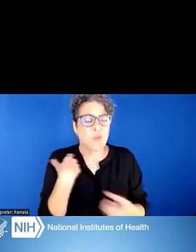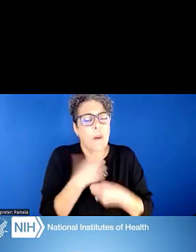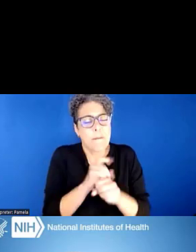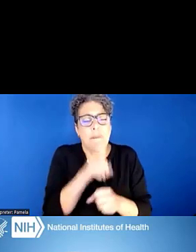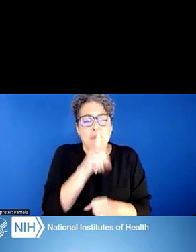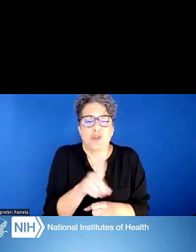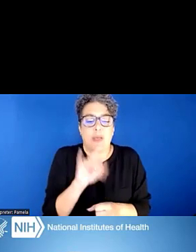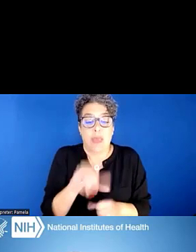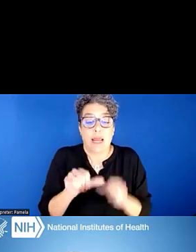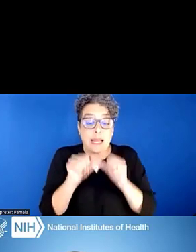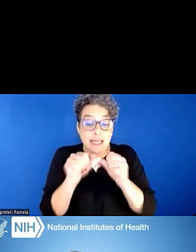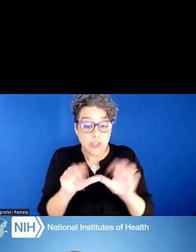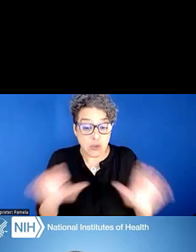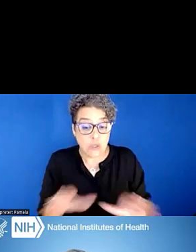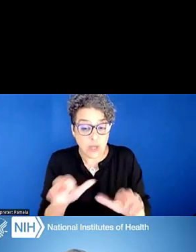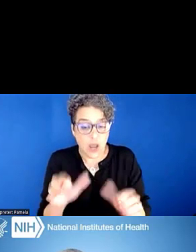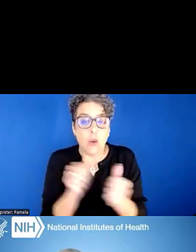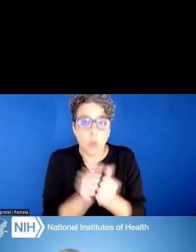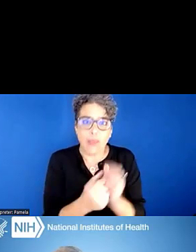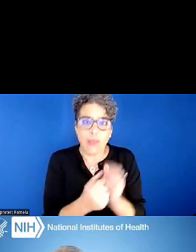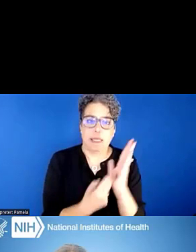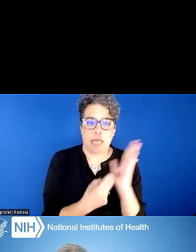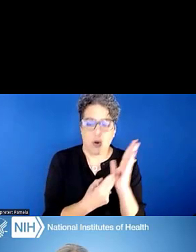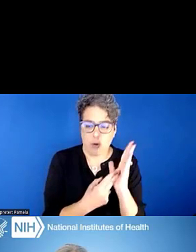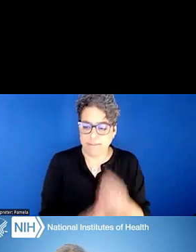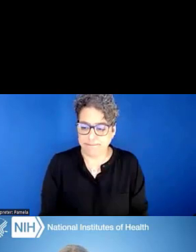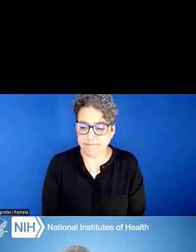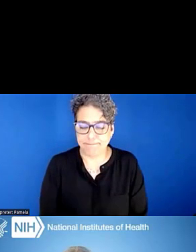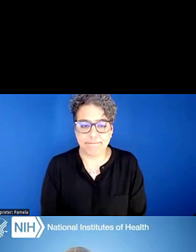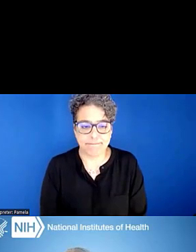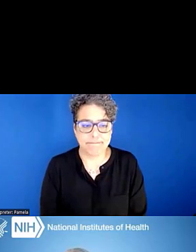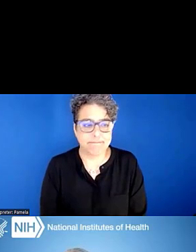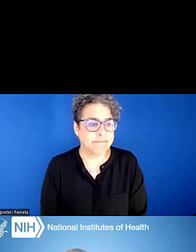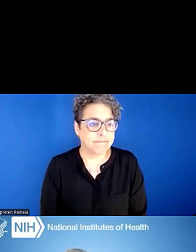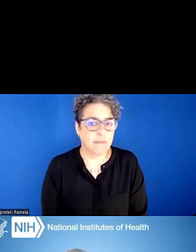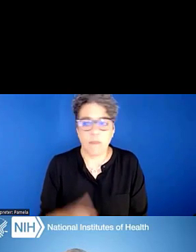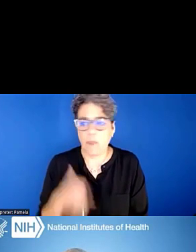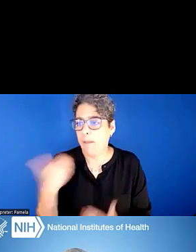So I'll go ahead and stop there. It's time for Q&A.